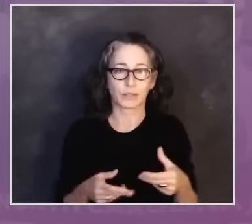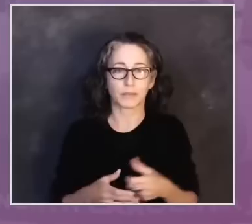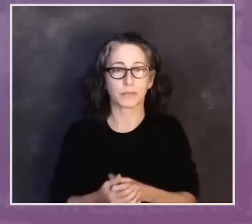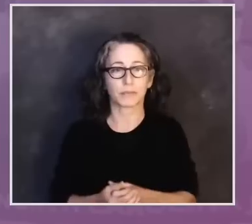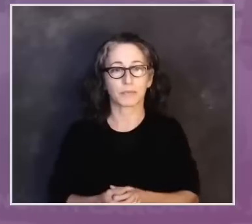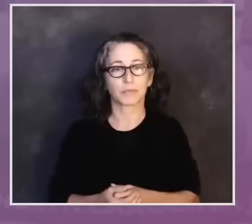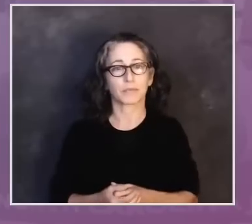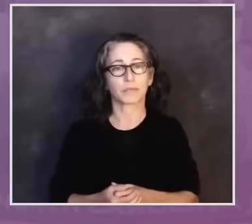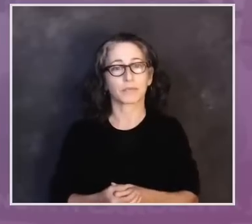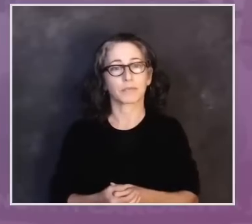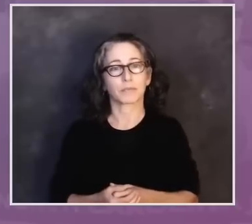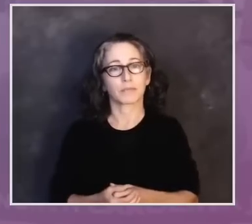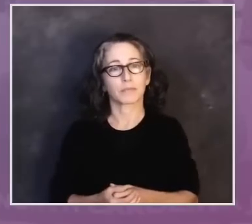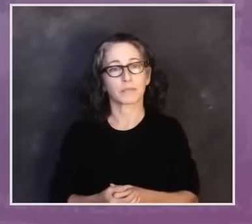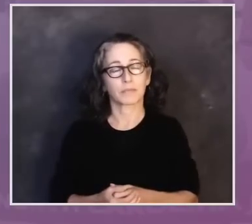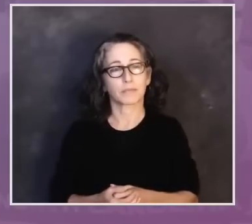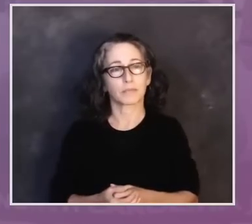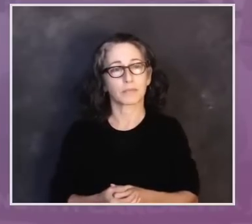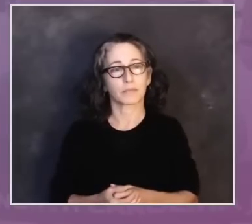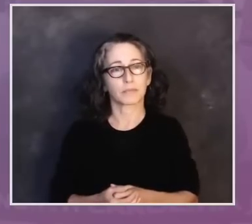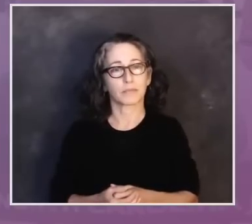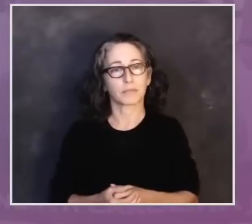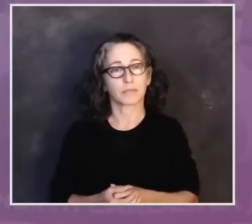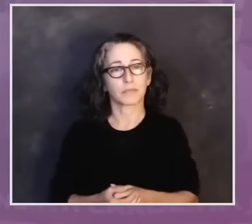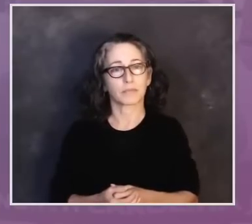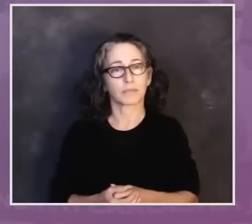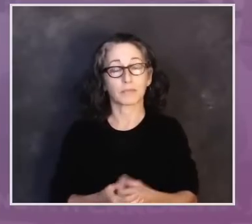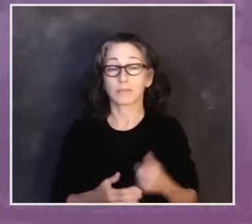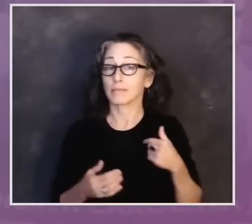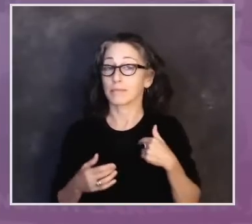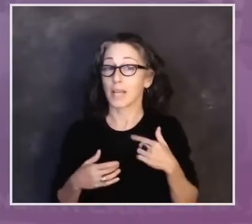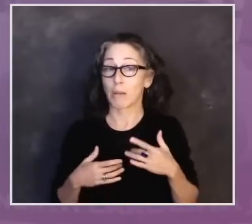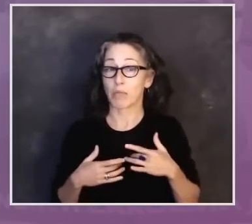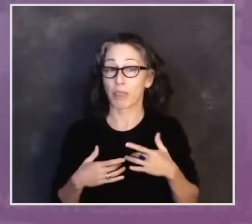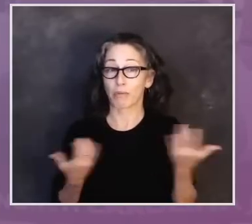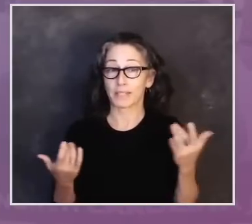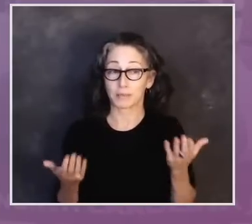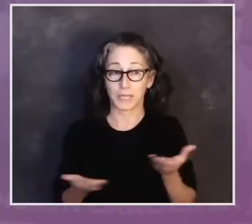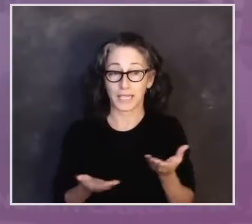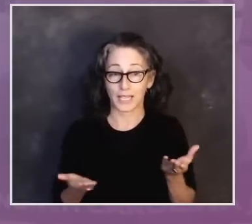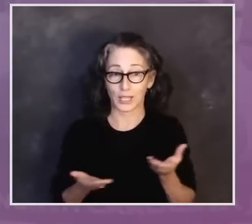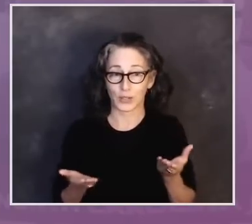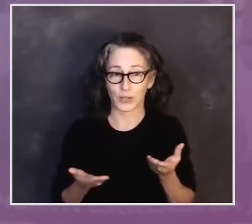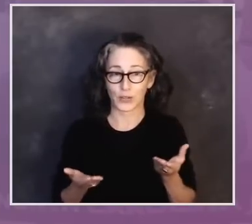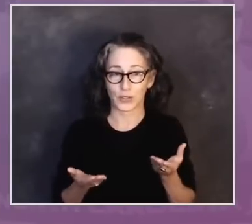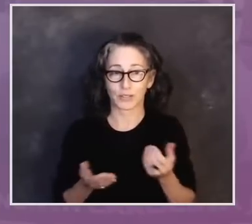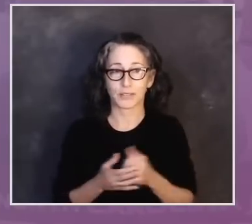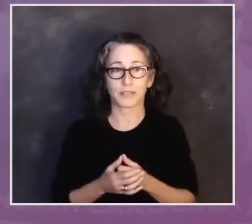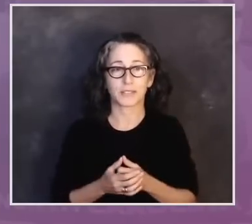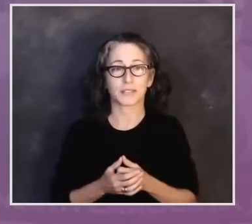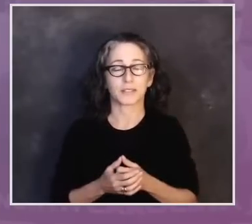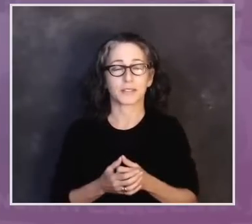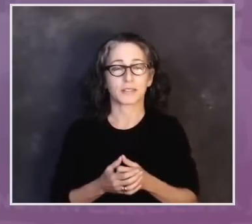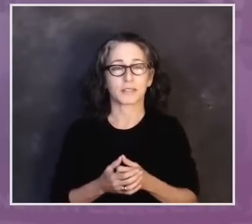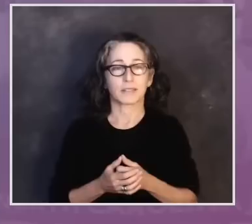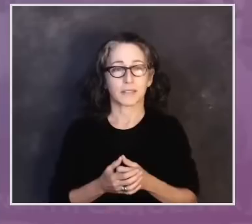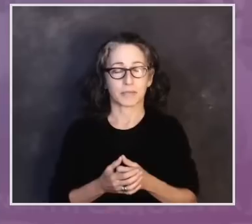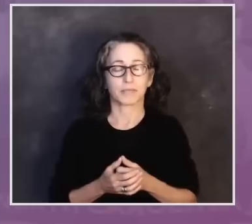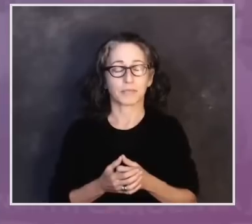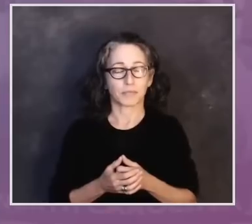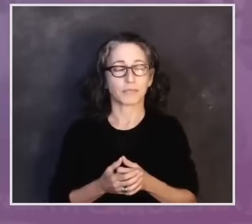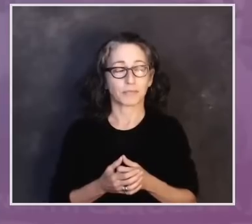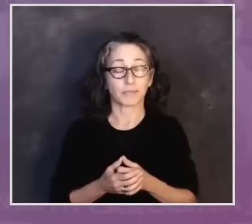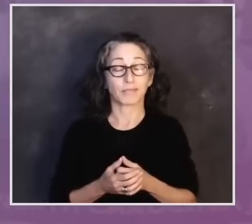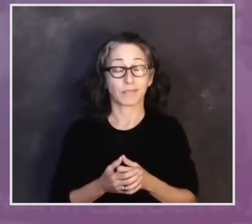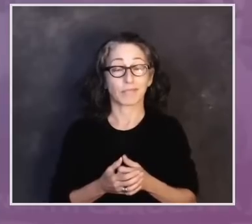WORDS.